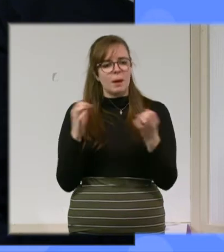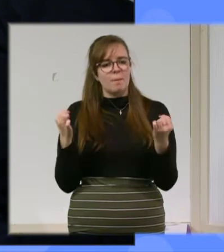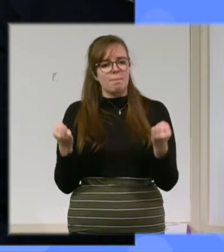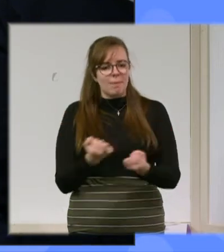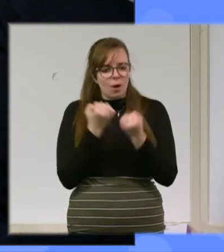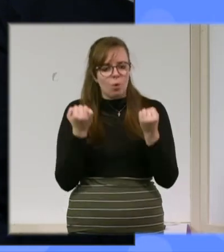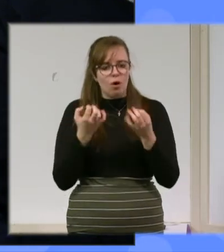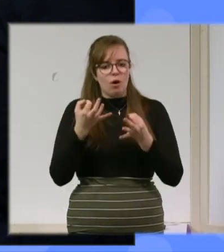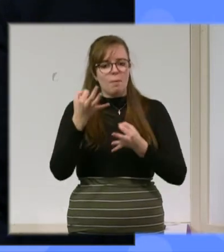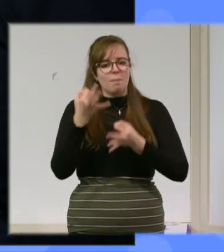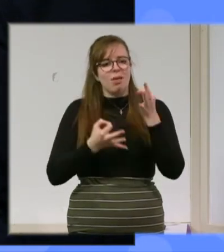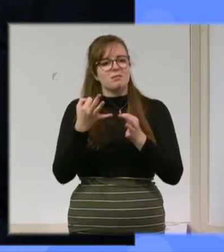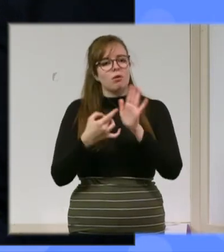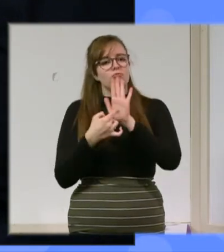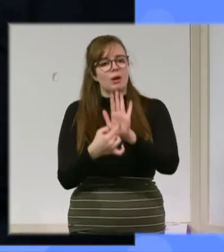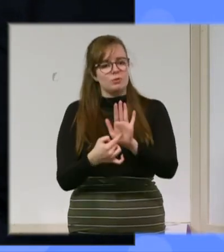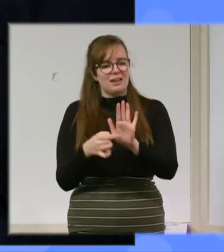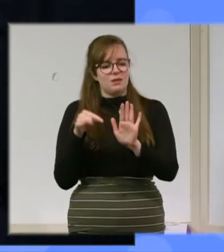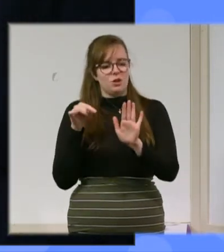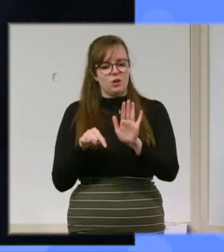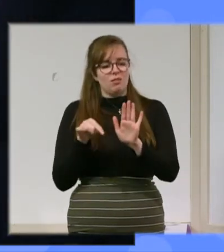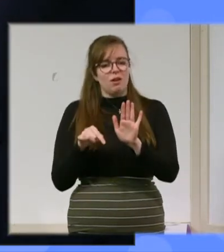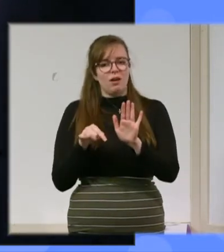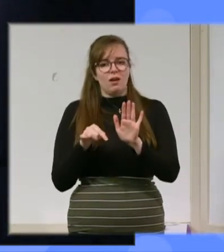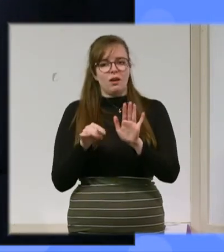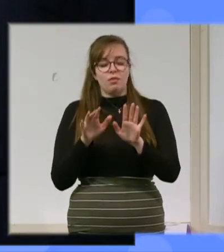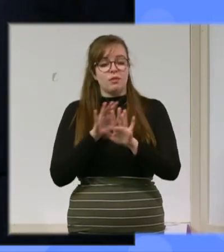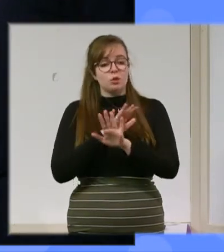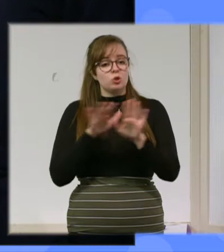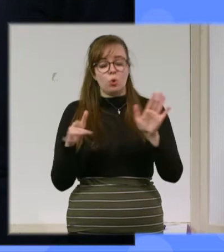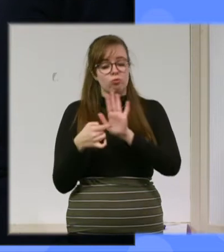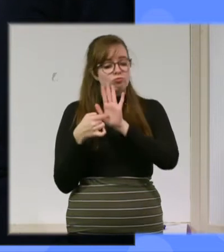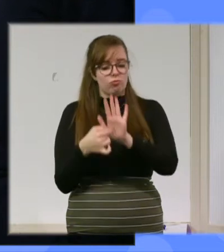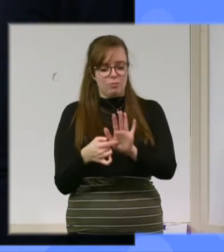representation does not represent the way in which Scotland as a whole and